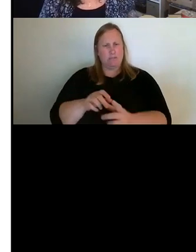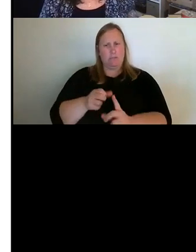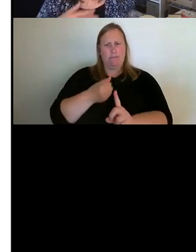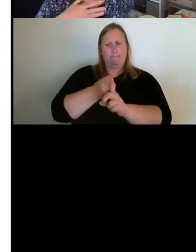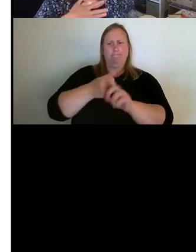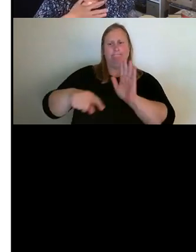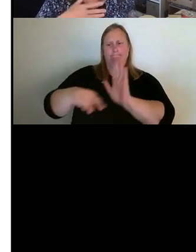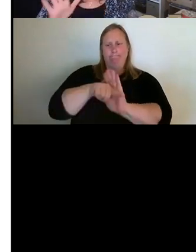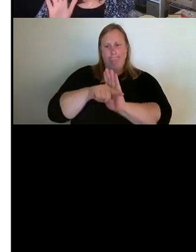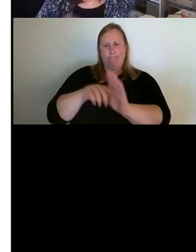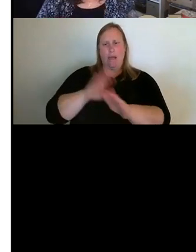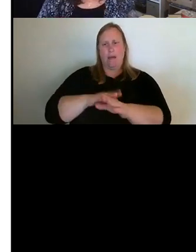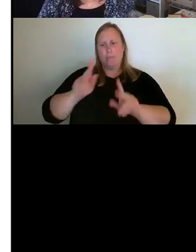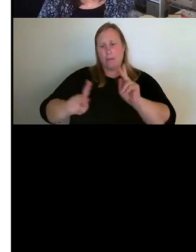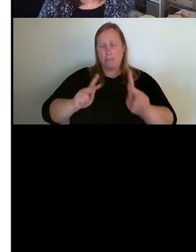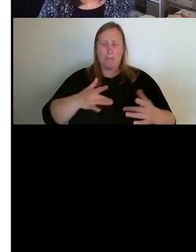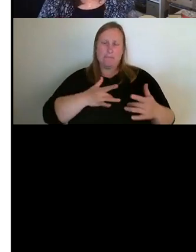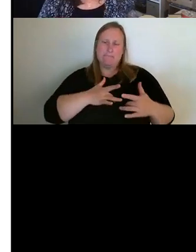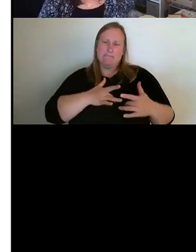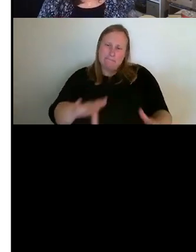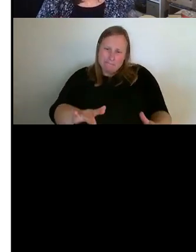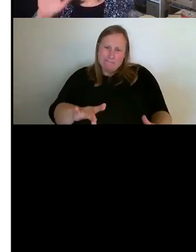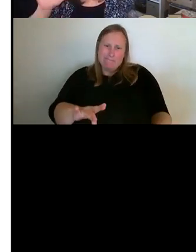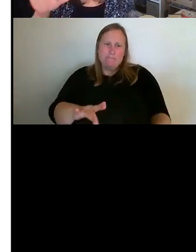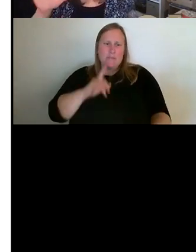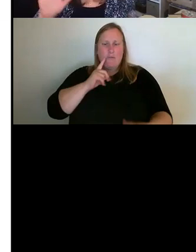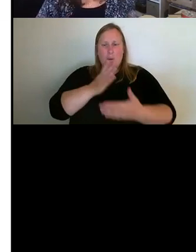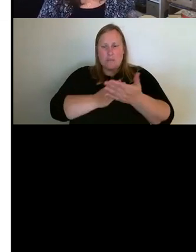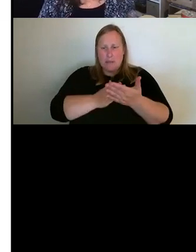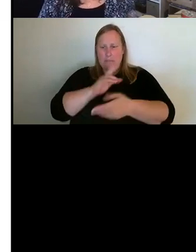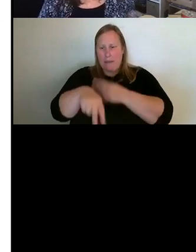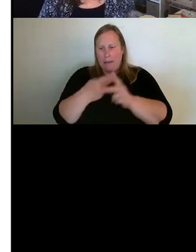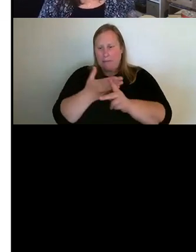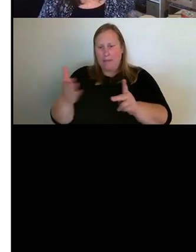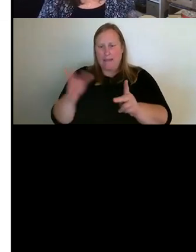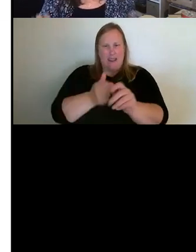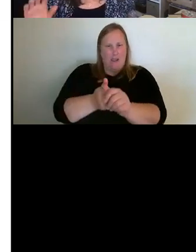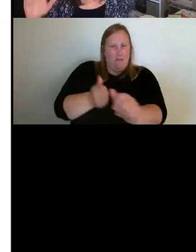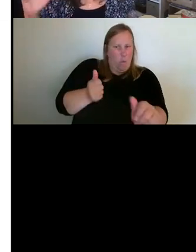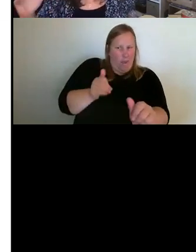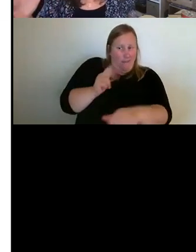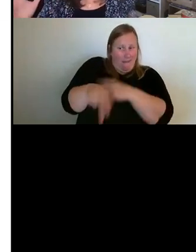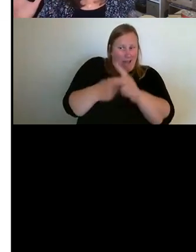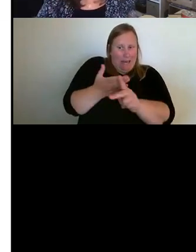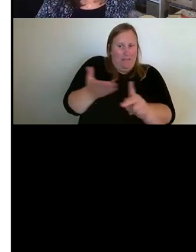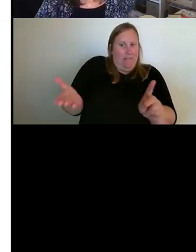I am real sensitive to certain types of things and will avoid that kind of media.